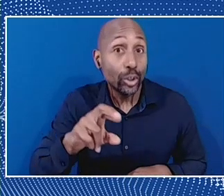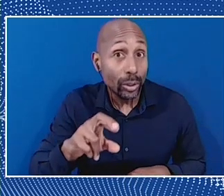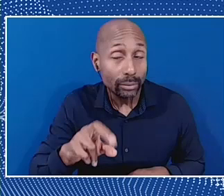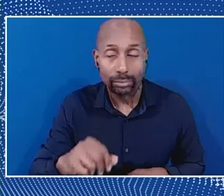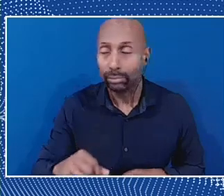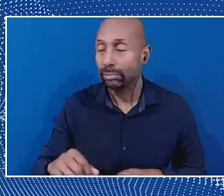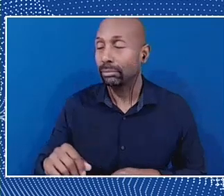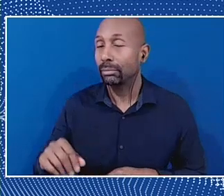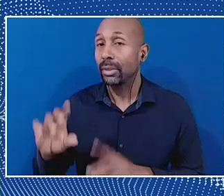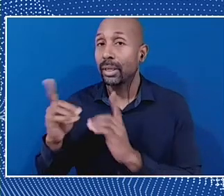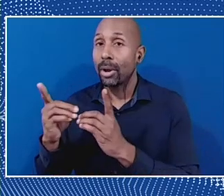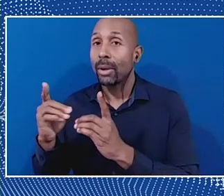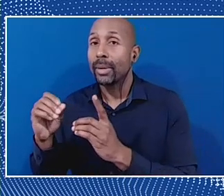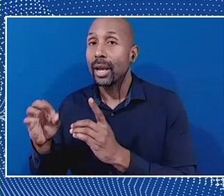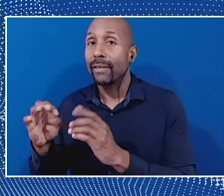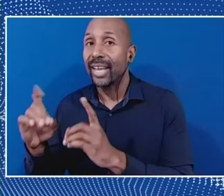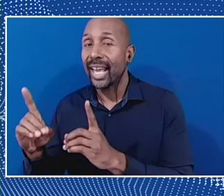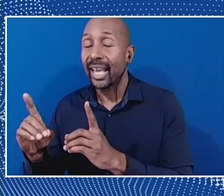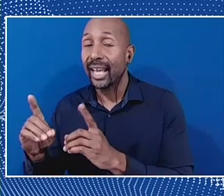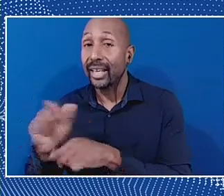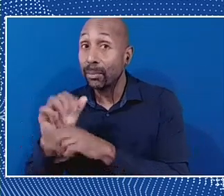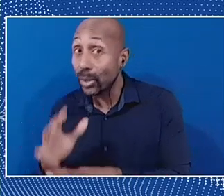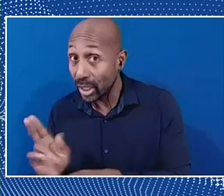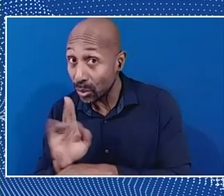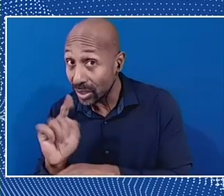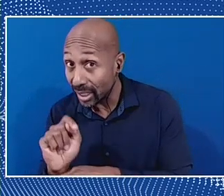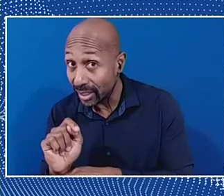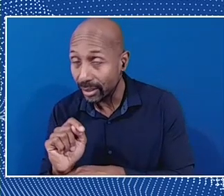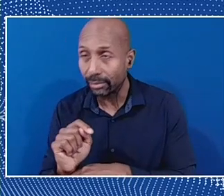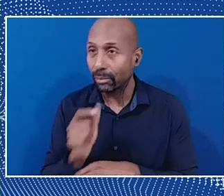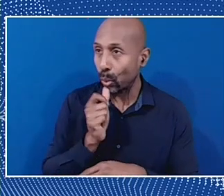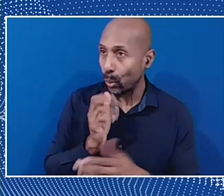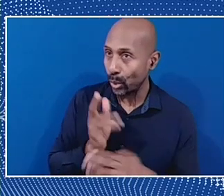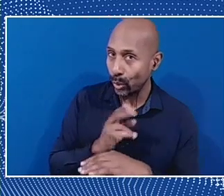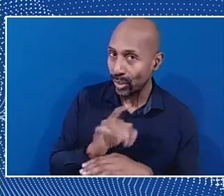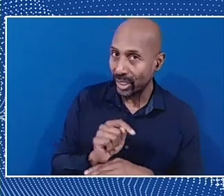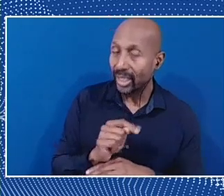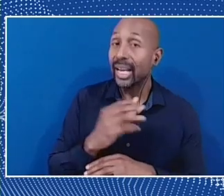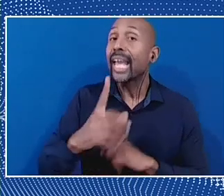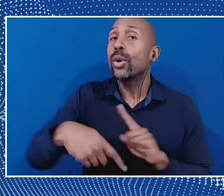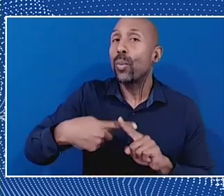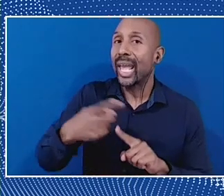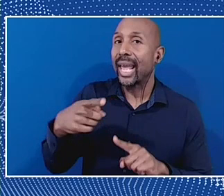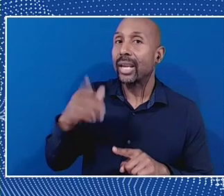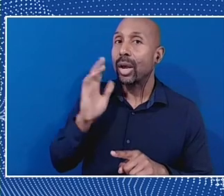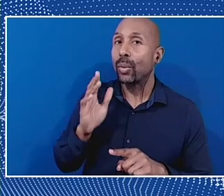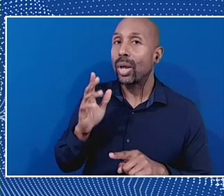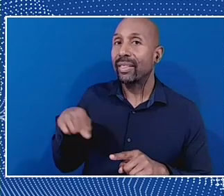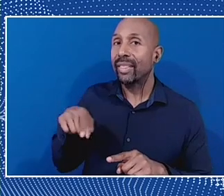using it. And, you know, kind of when. That would just be helpful for us to know when we get there.